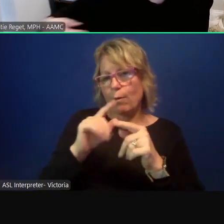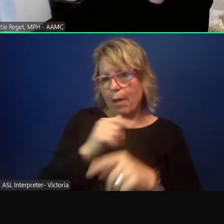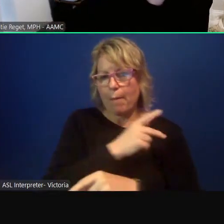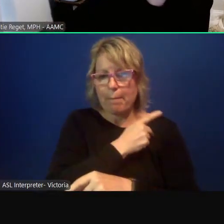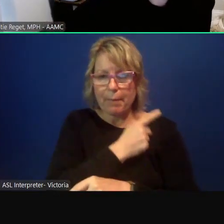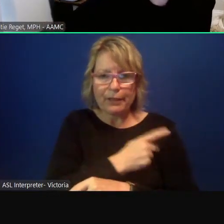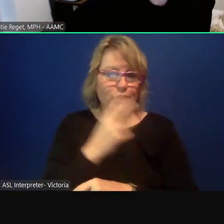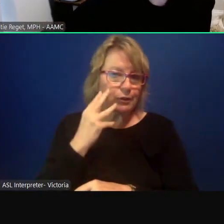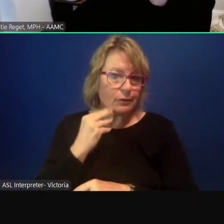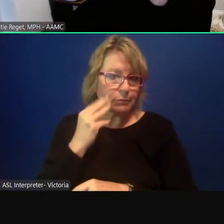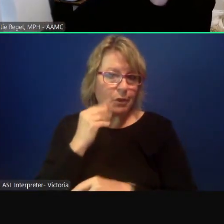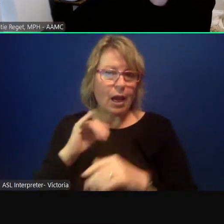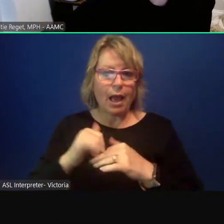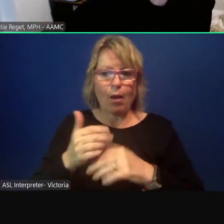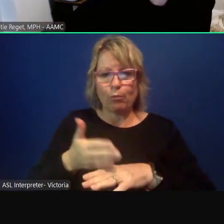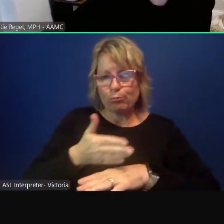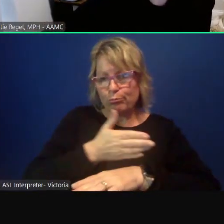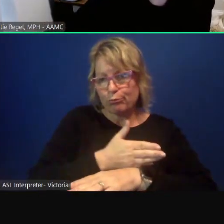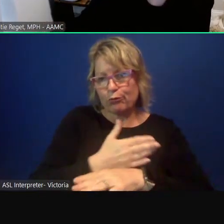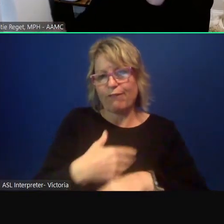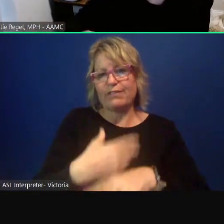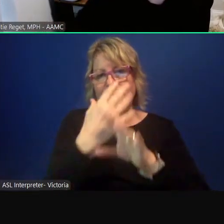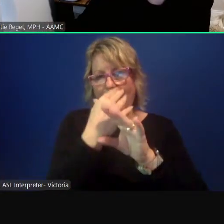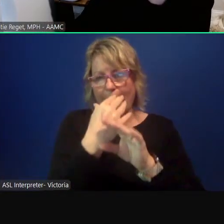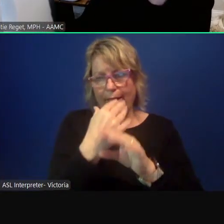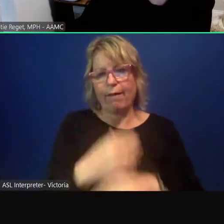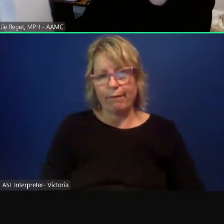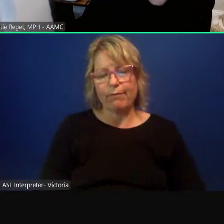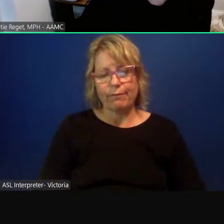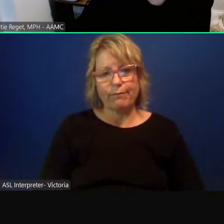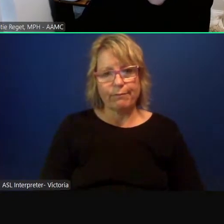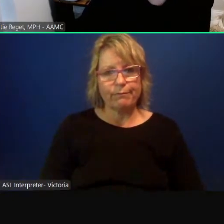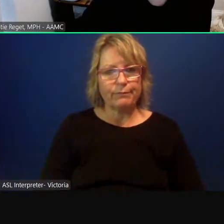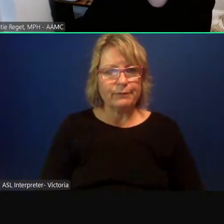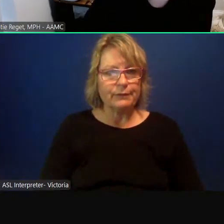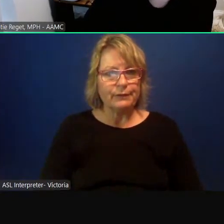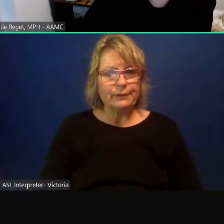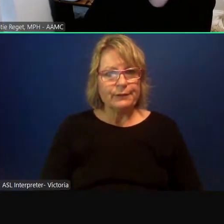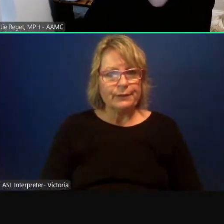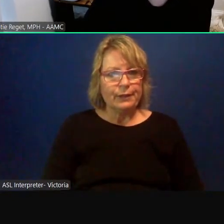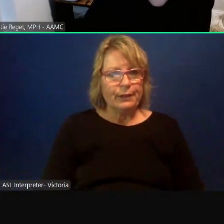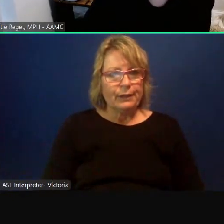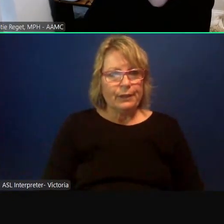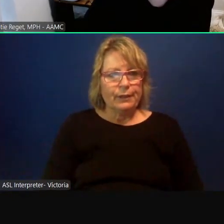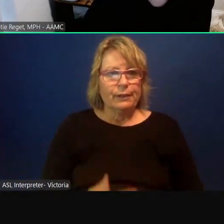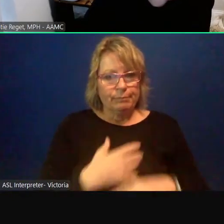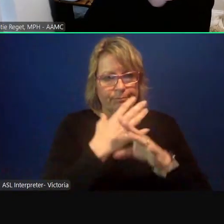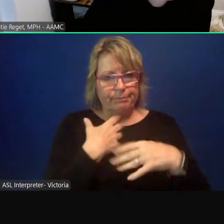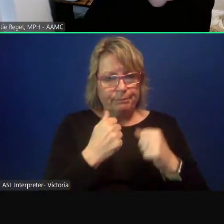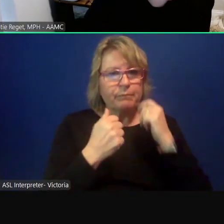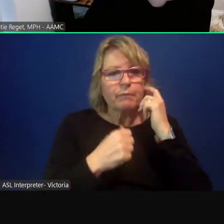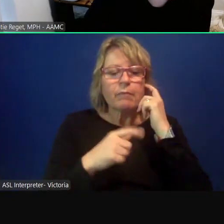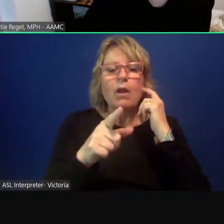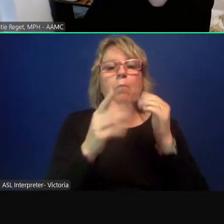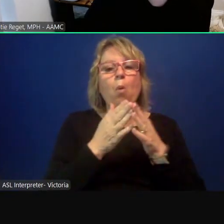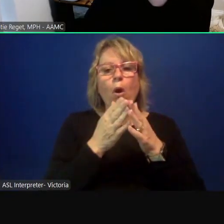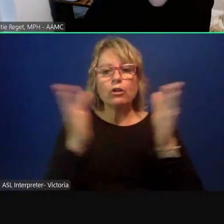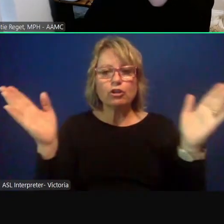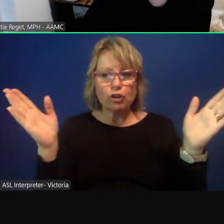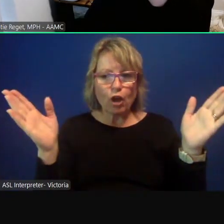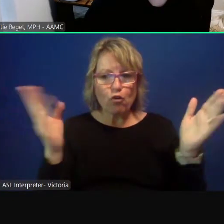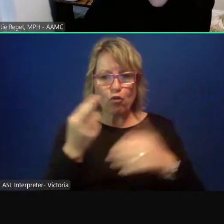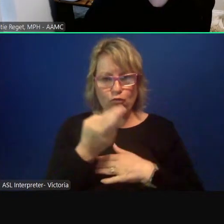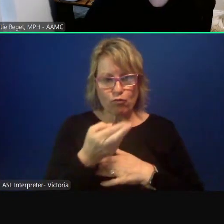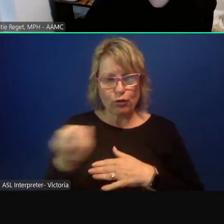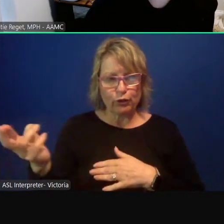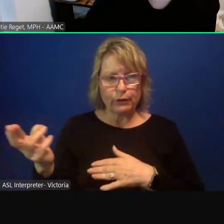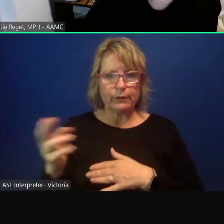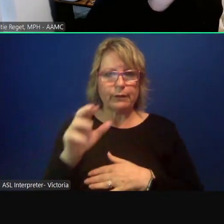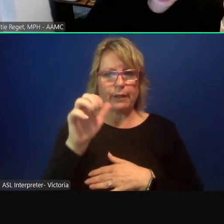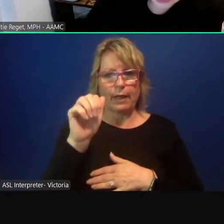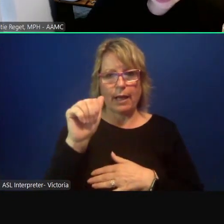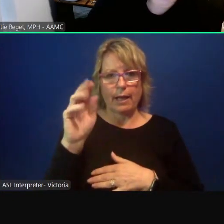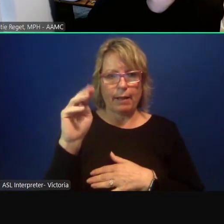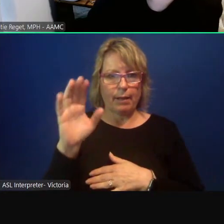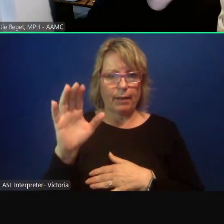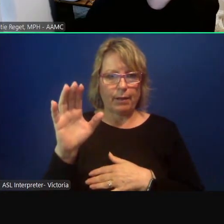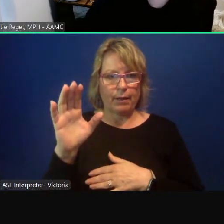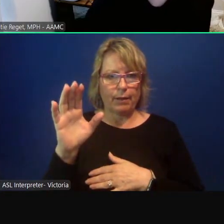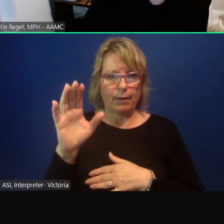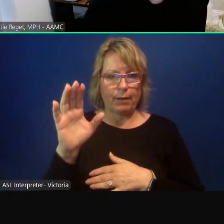improving telehealth. Moving into some broader resources, we the AAMC has a vibrant community